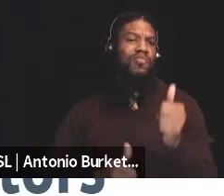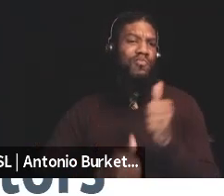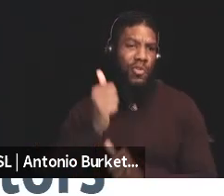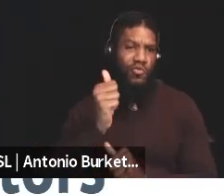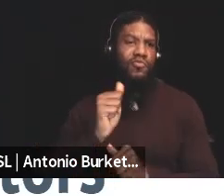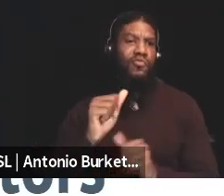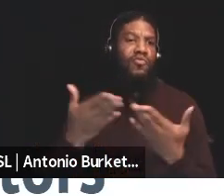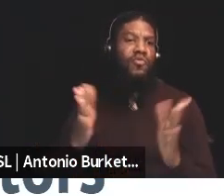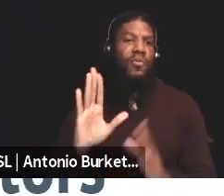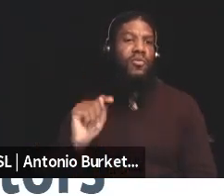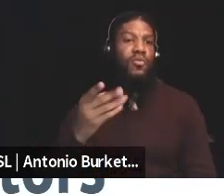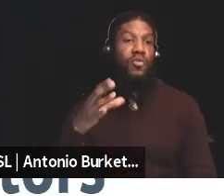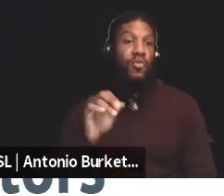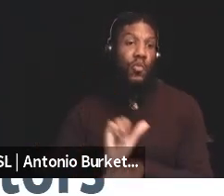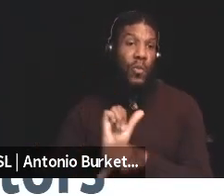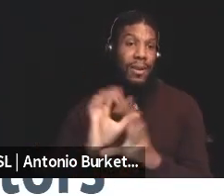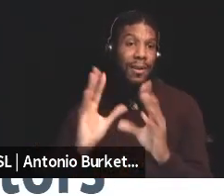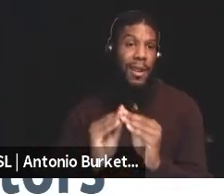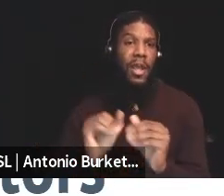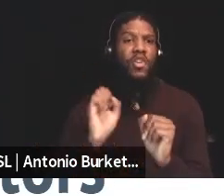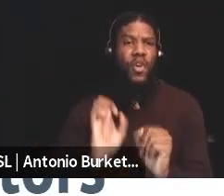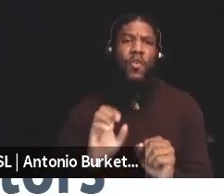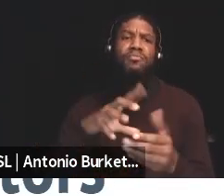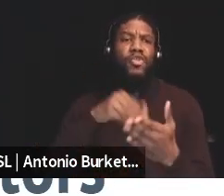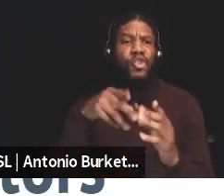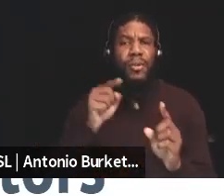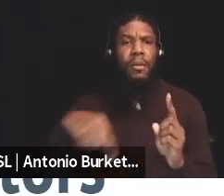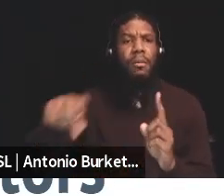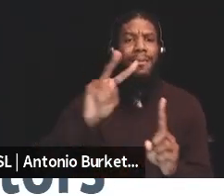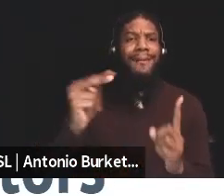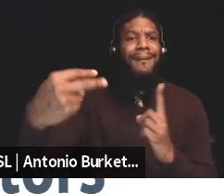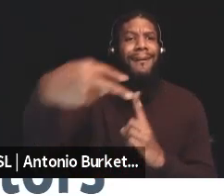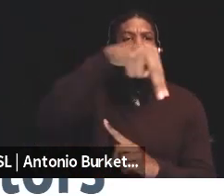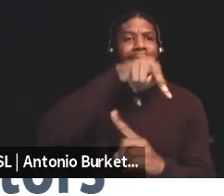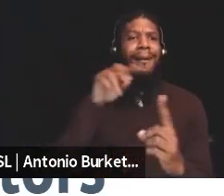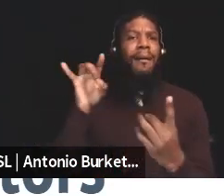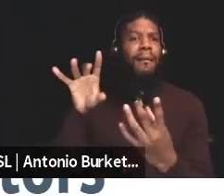so tutors get varying perspectives on their work. So it's not just from their peers,